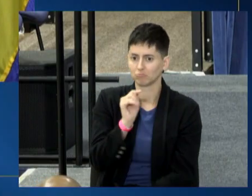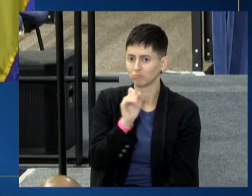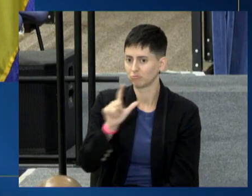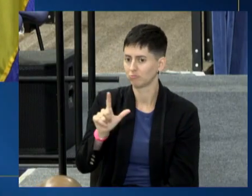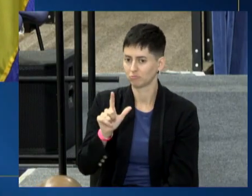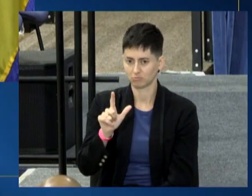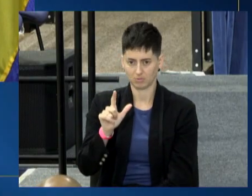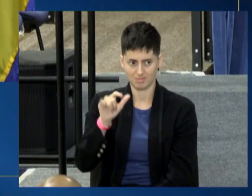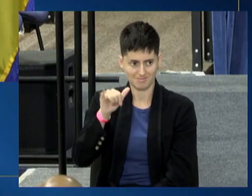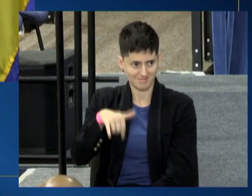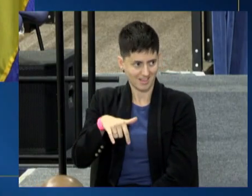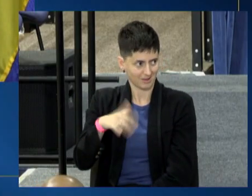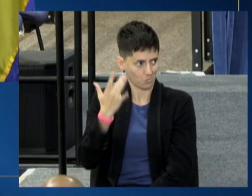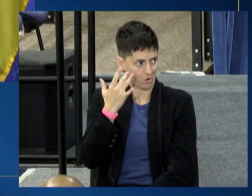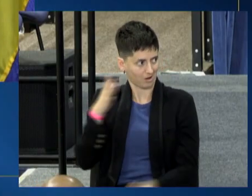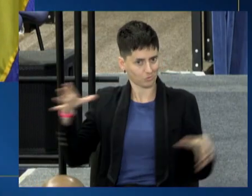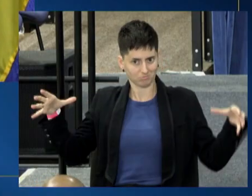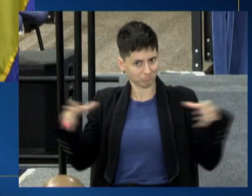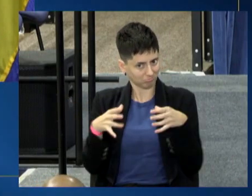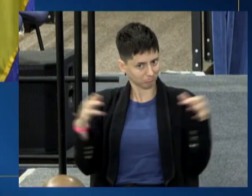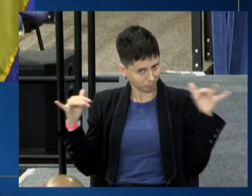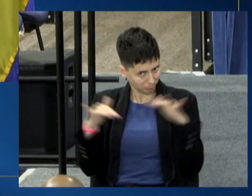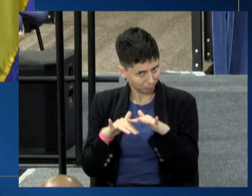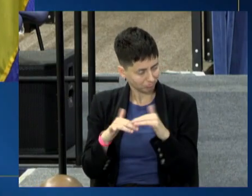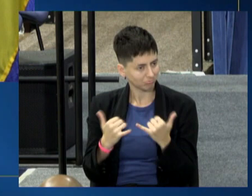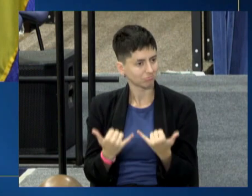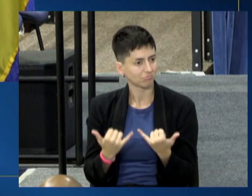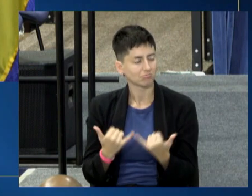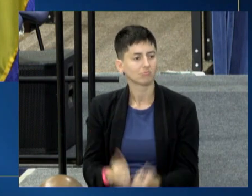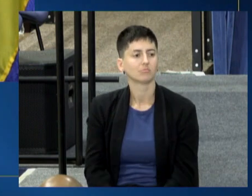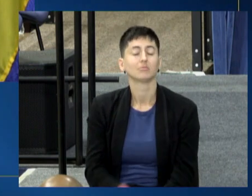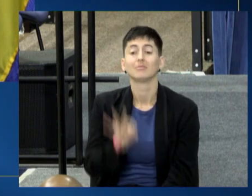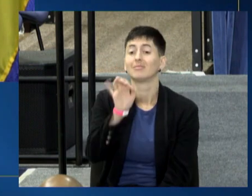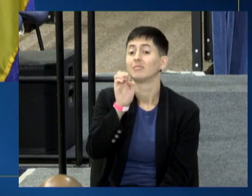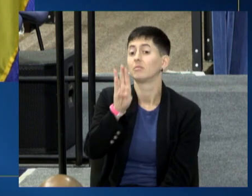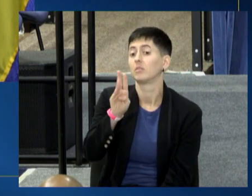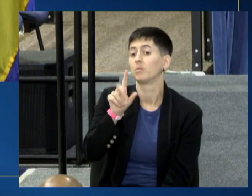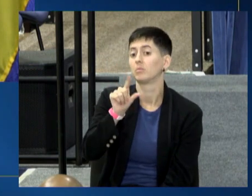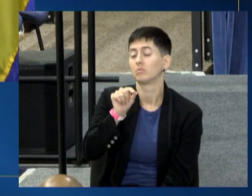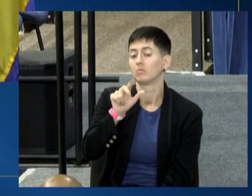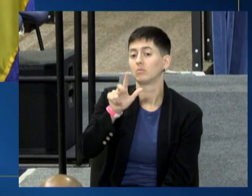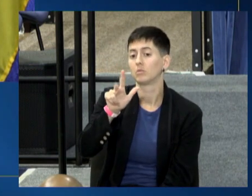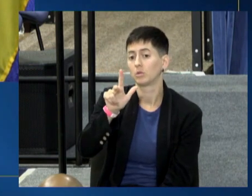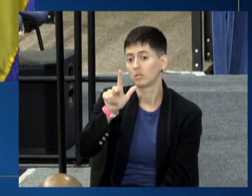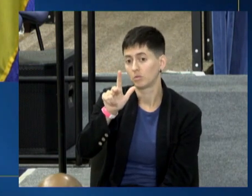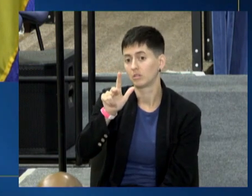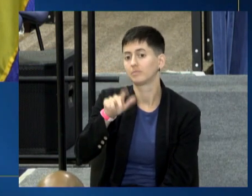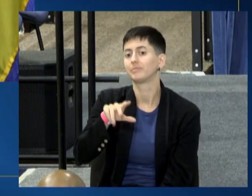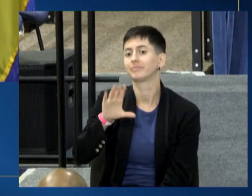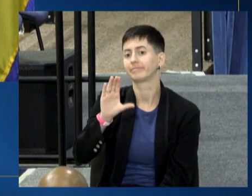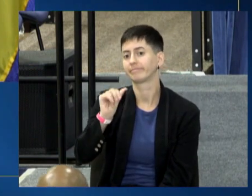In February of 2023, CancerX was established by the President's Cancer Cabinet as a national